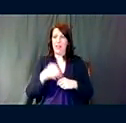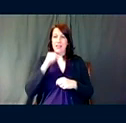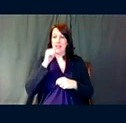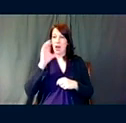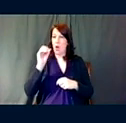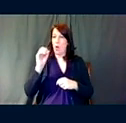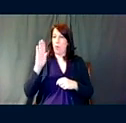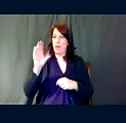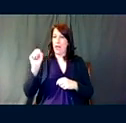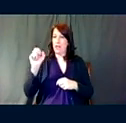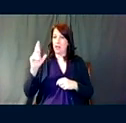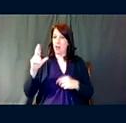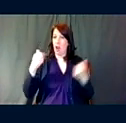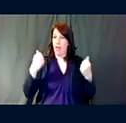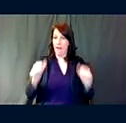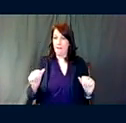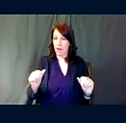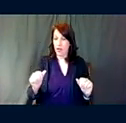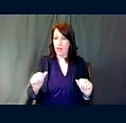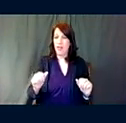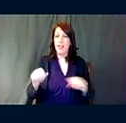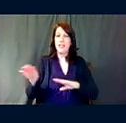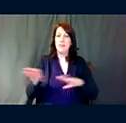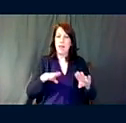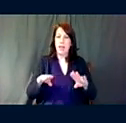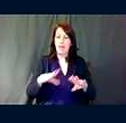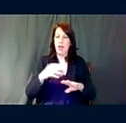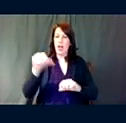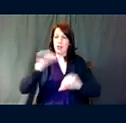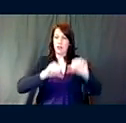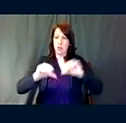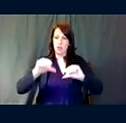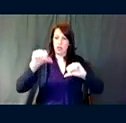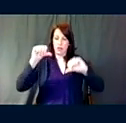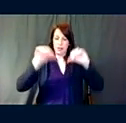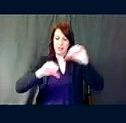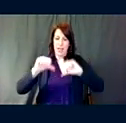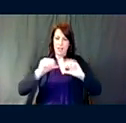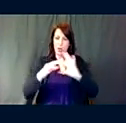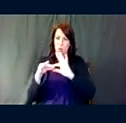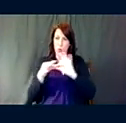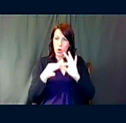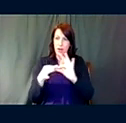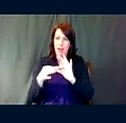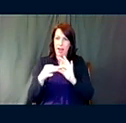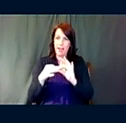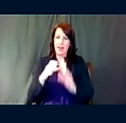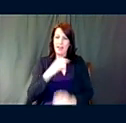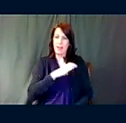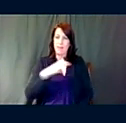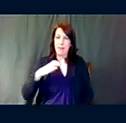THIS IS NOT AN OBSSR EFFORT. THIS IS A BEHAVIORAL AND SOCIAL